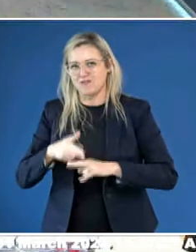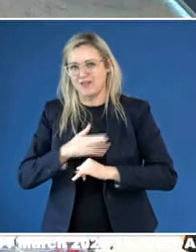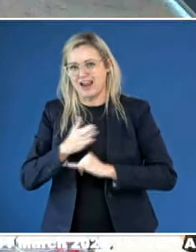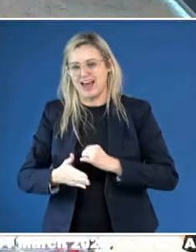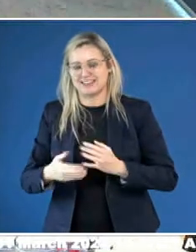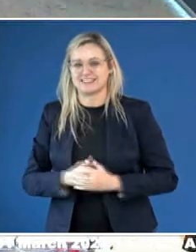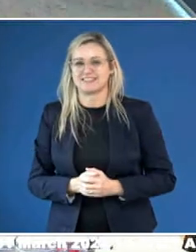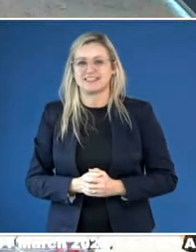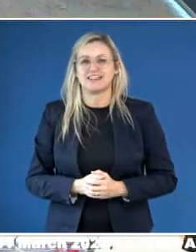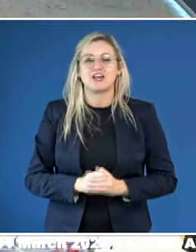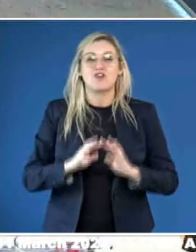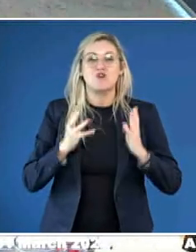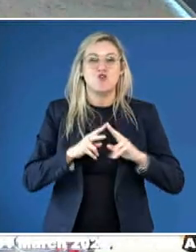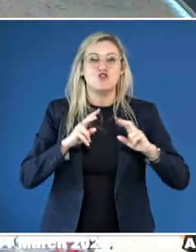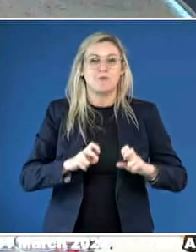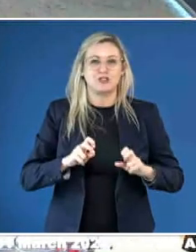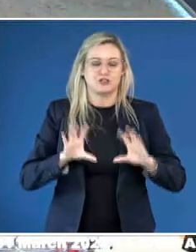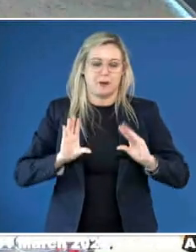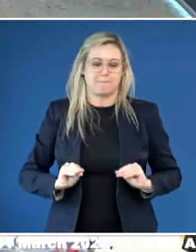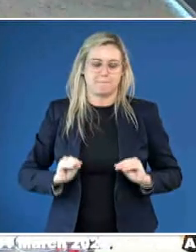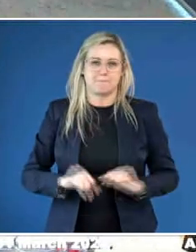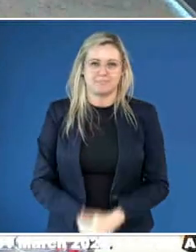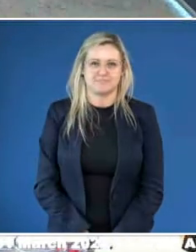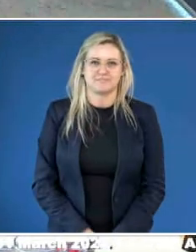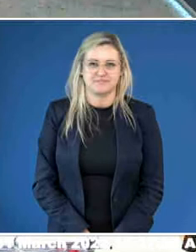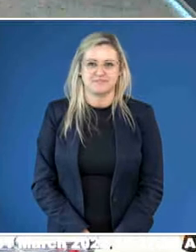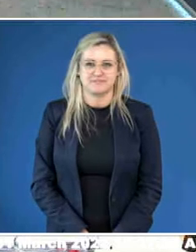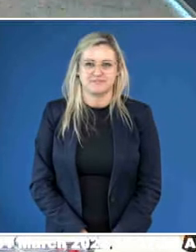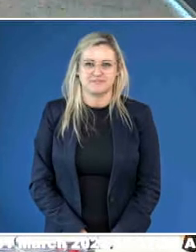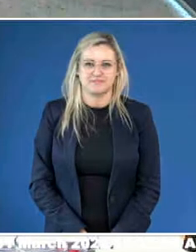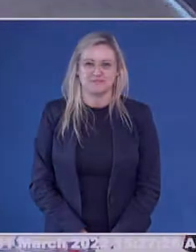No doubt I will. Thank you. ASSOCIATE: The Royal Commission is adjourned.